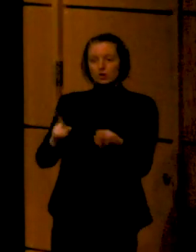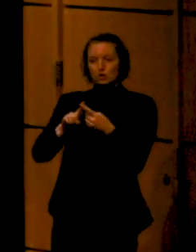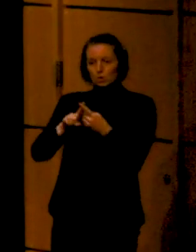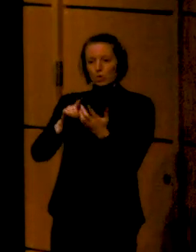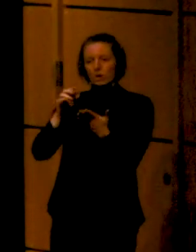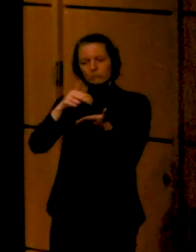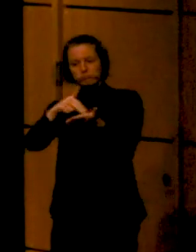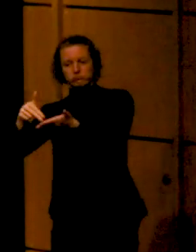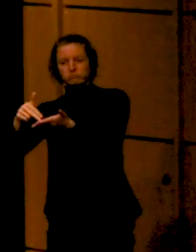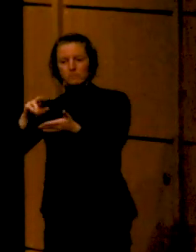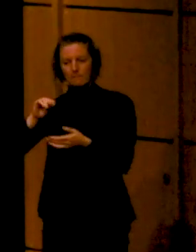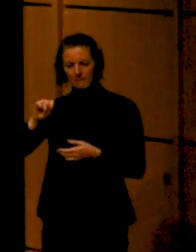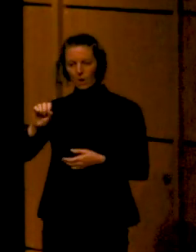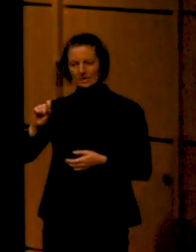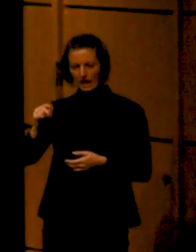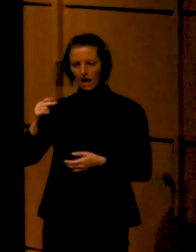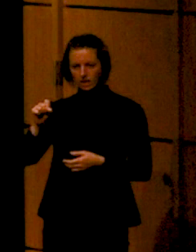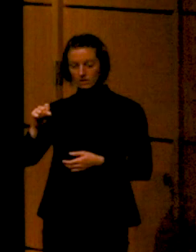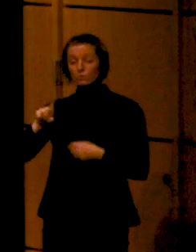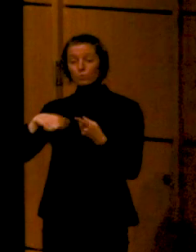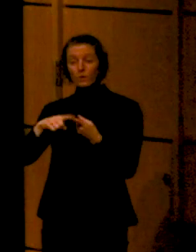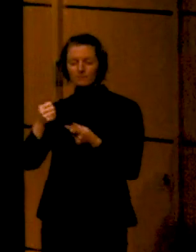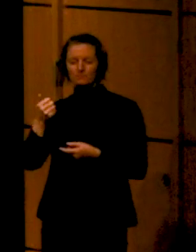and he visited the area in 1845.